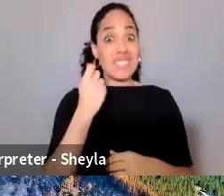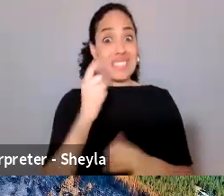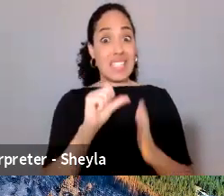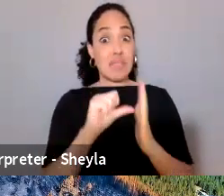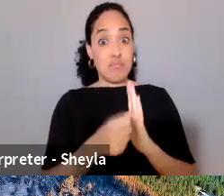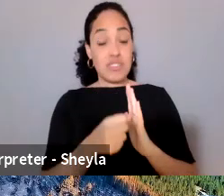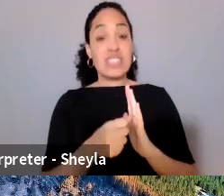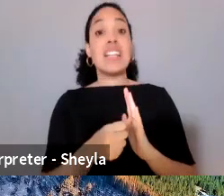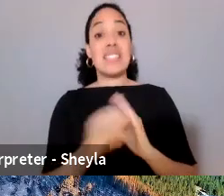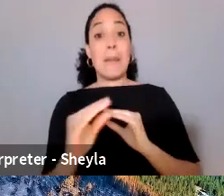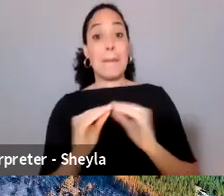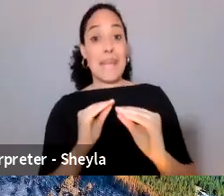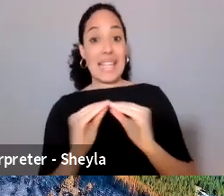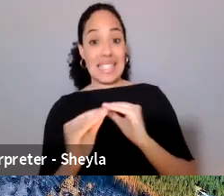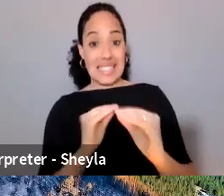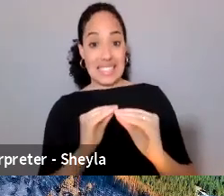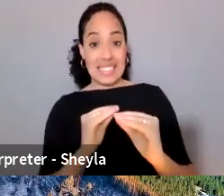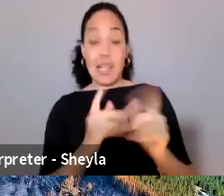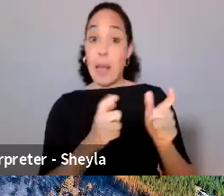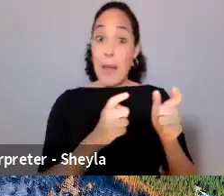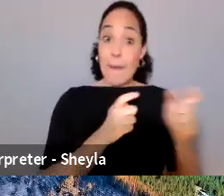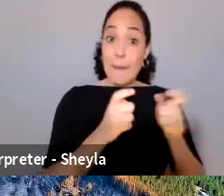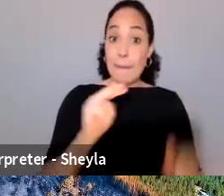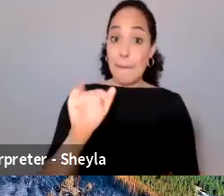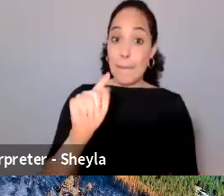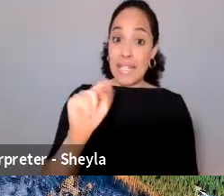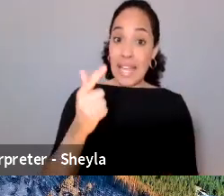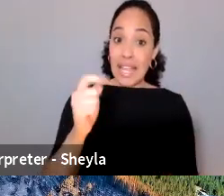action it's important to do ongoing maintenance as long as you live in the home